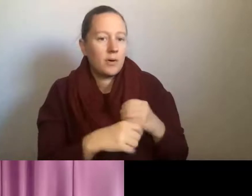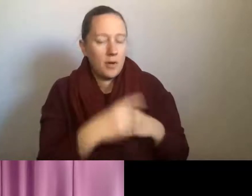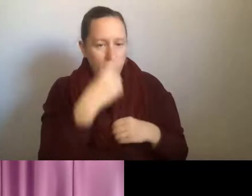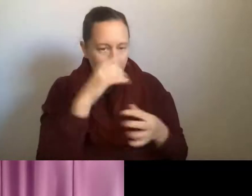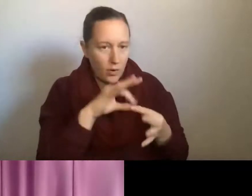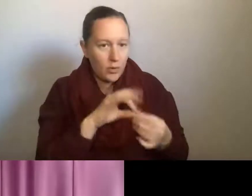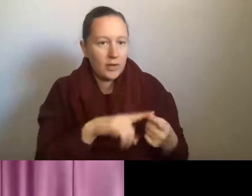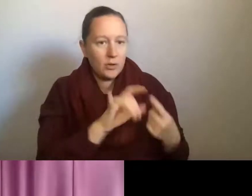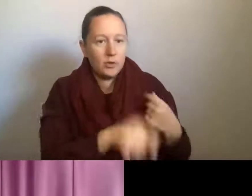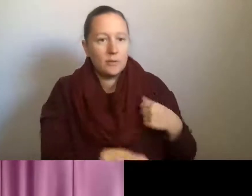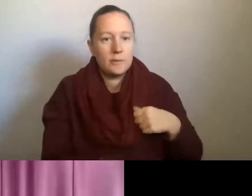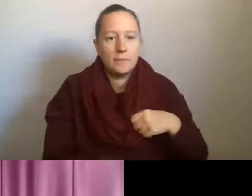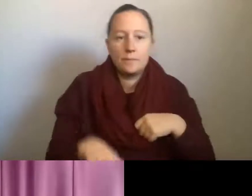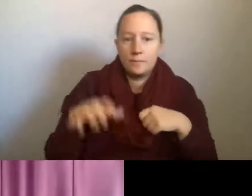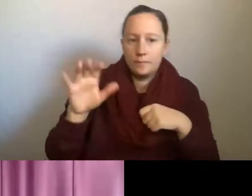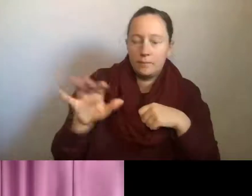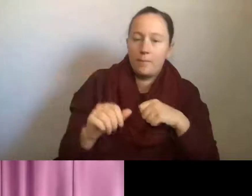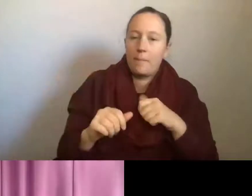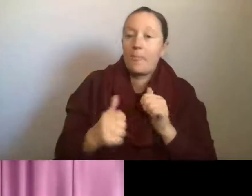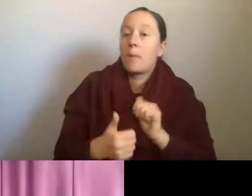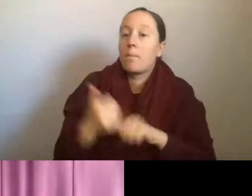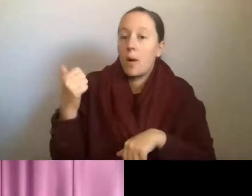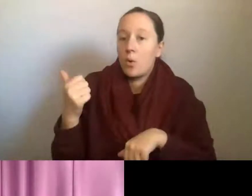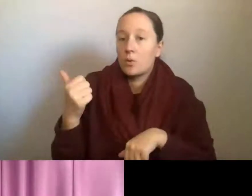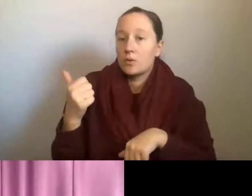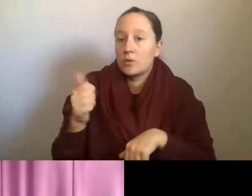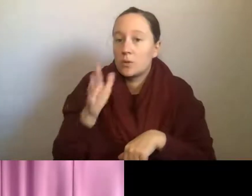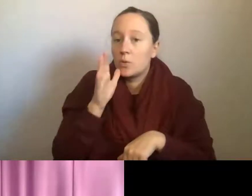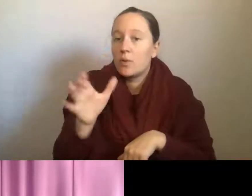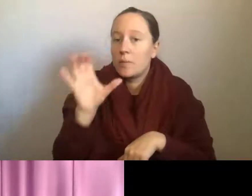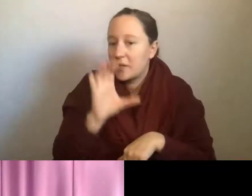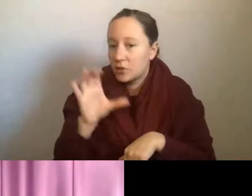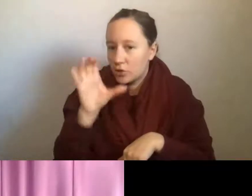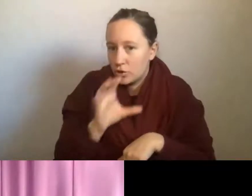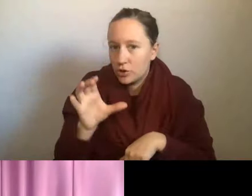Lisa Chadwick: So mostly, that's going to be searching the RePORTER.